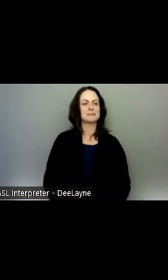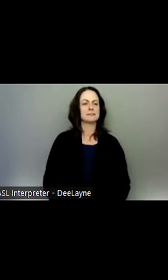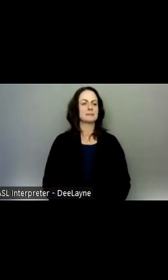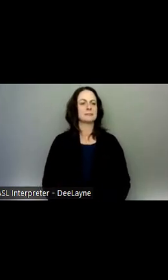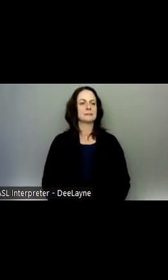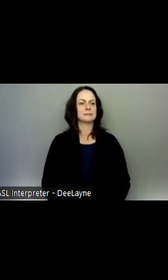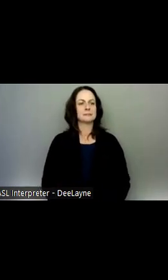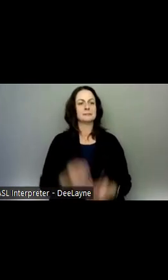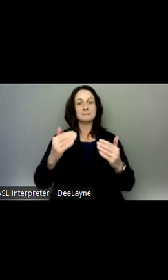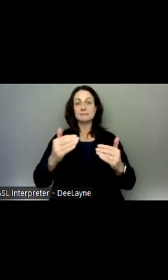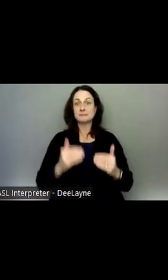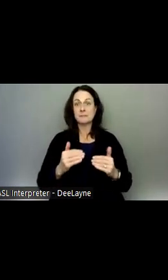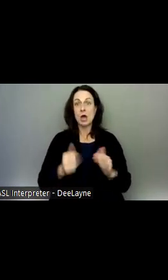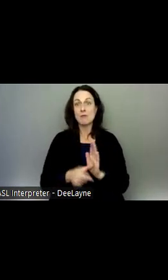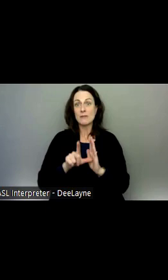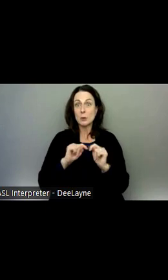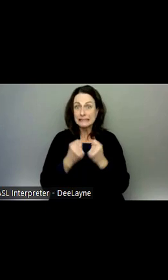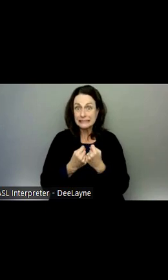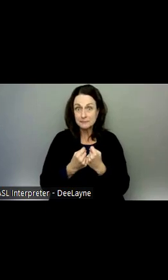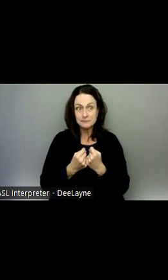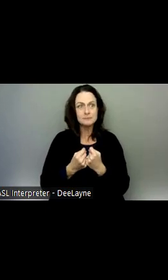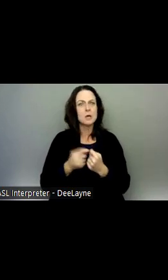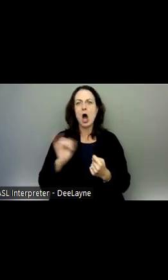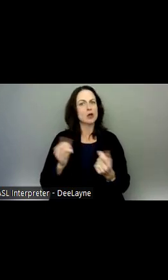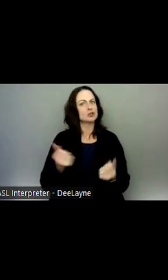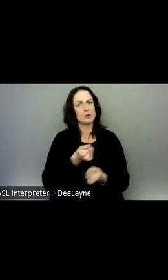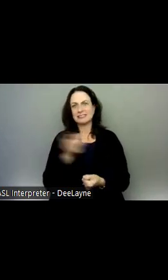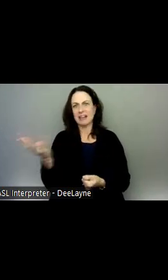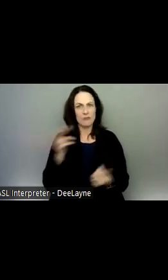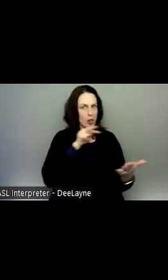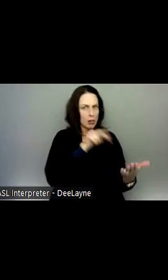And then the review team. So in addition to multiple reviewers being part of it,